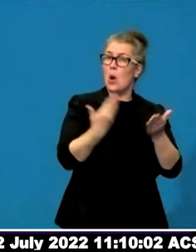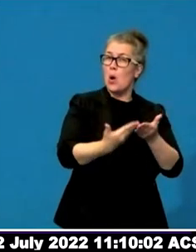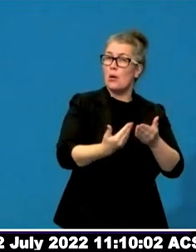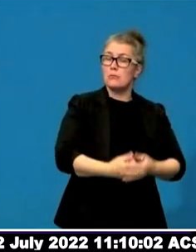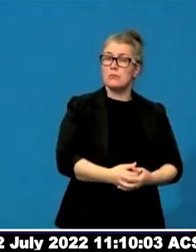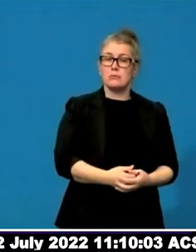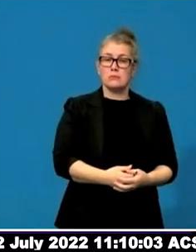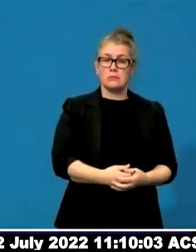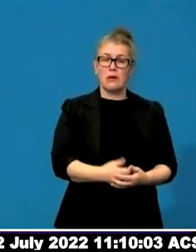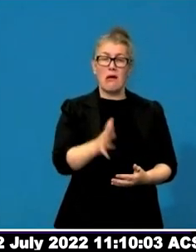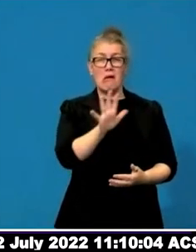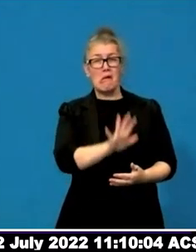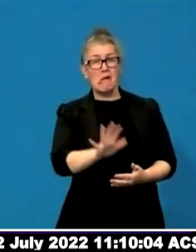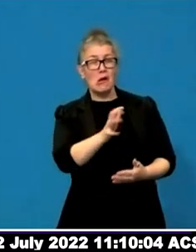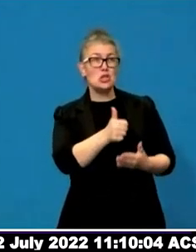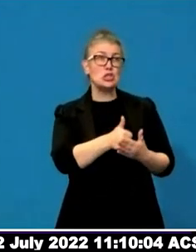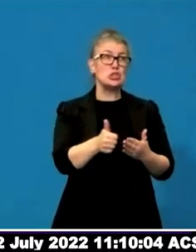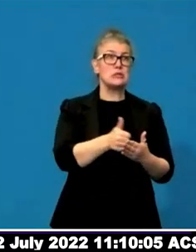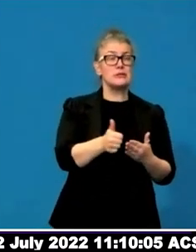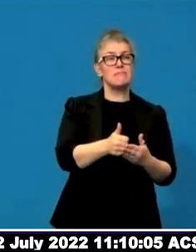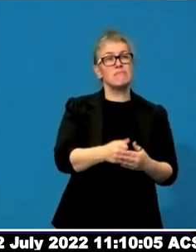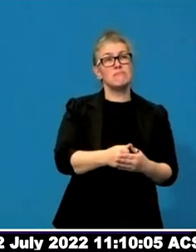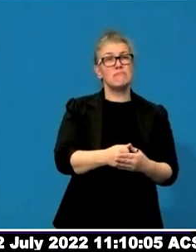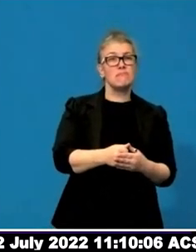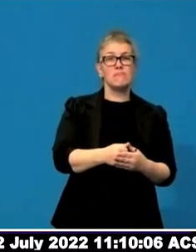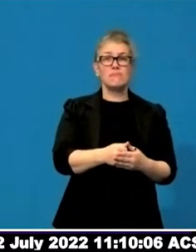Typical is probably - probably not.